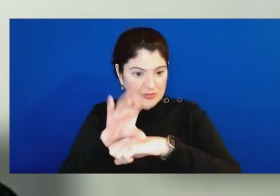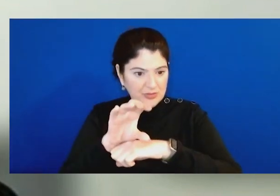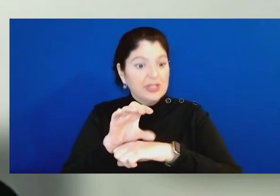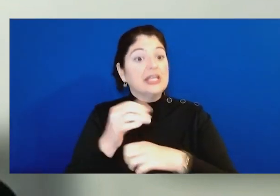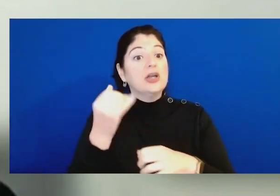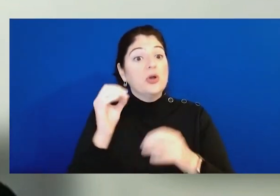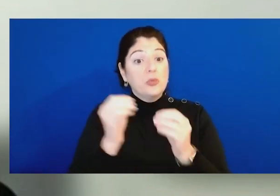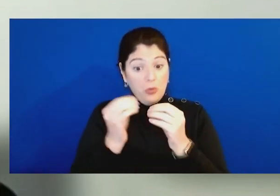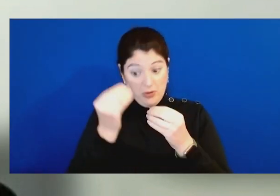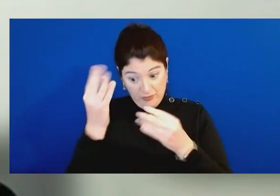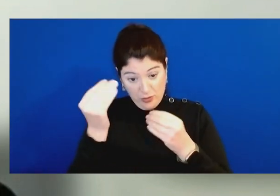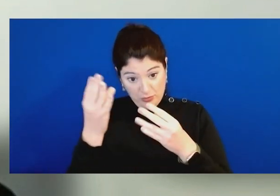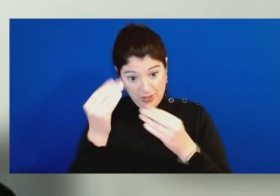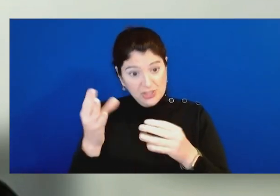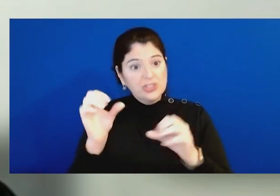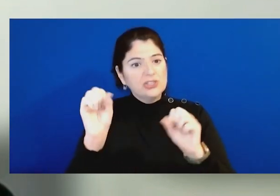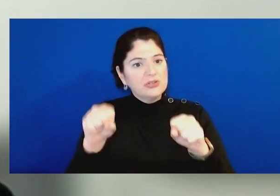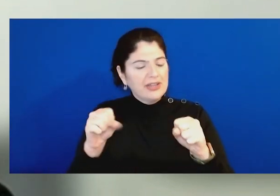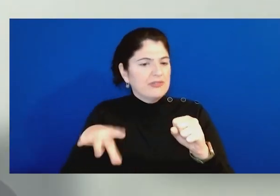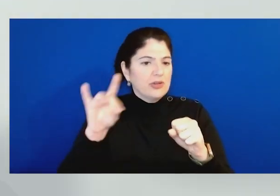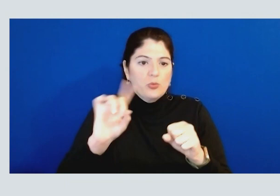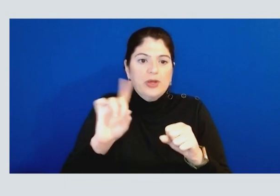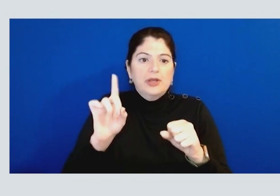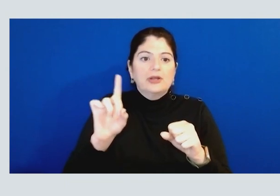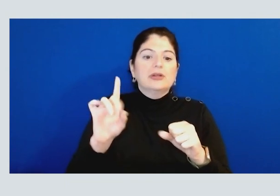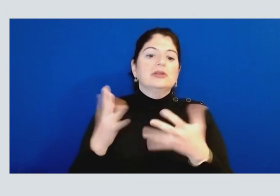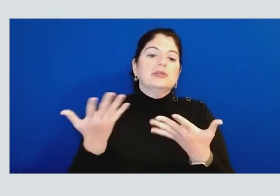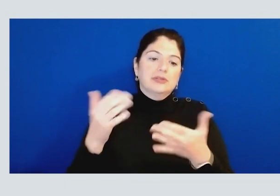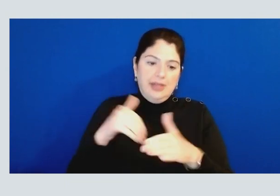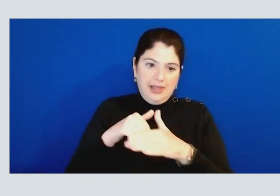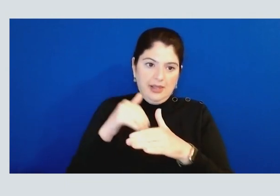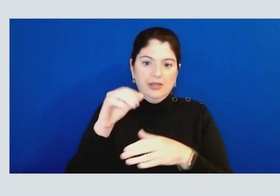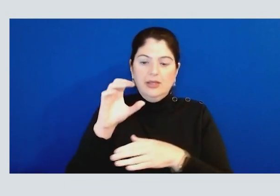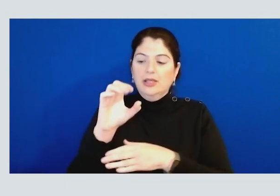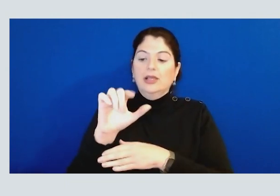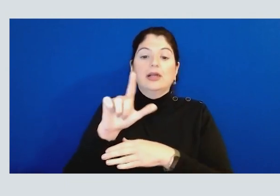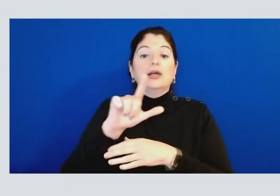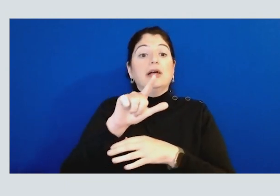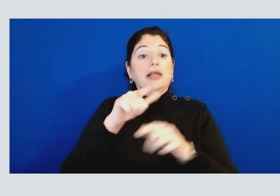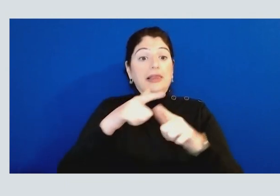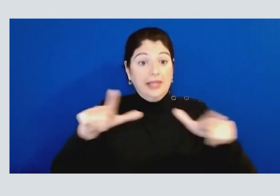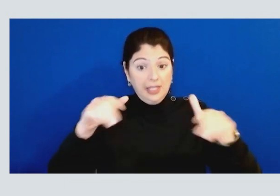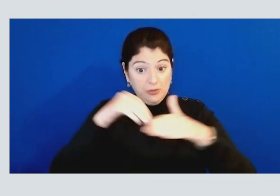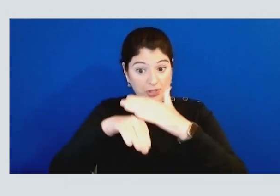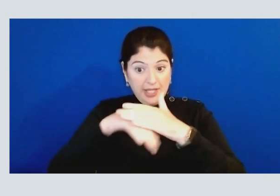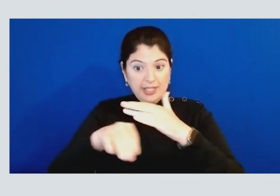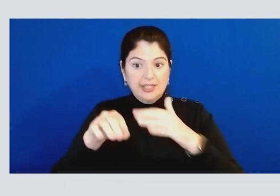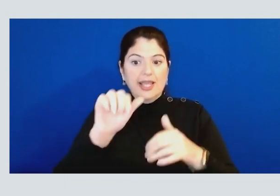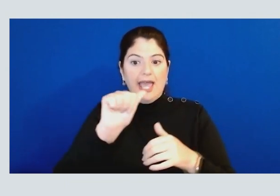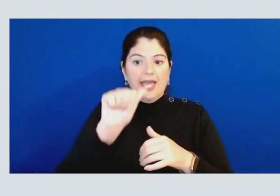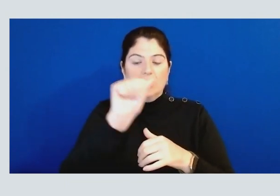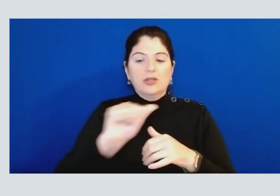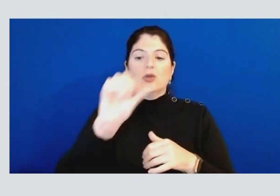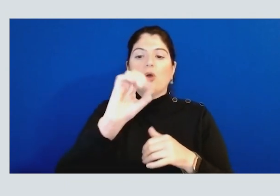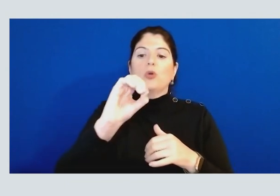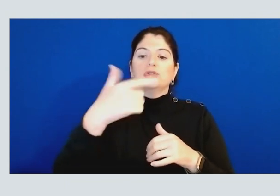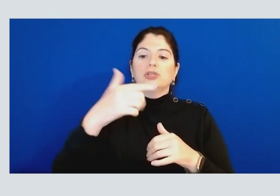language access rights in New York State, and much more at languageaccess.ny.gov. You can email us any questions at